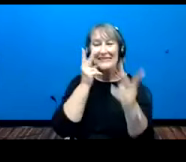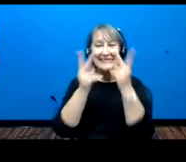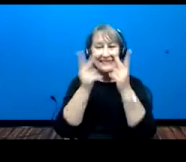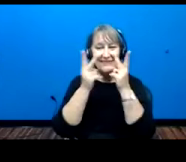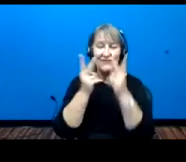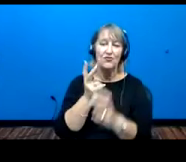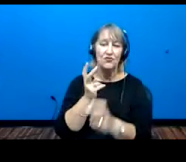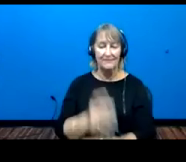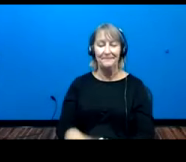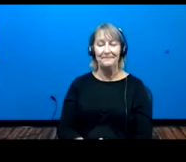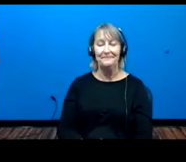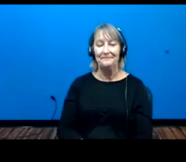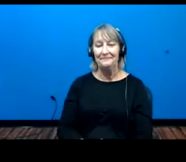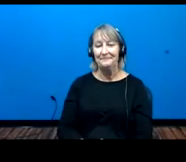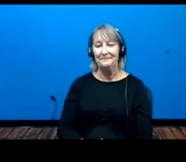And we can move to the next slide.